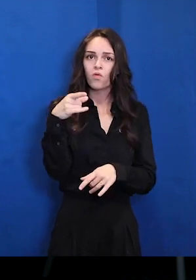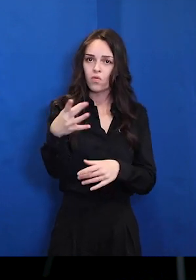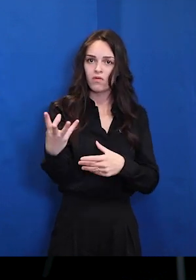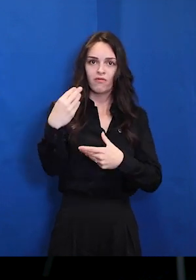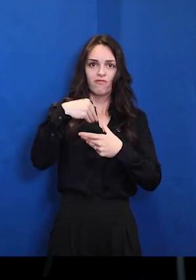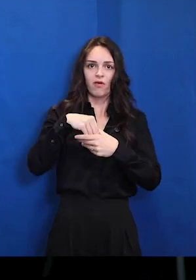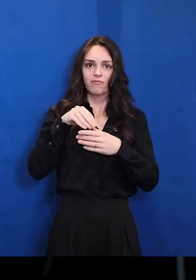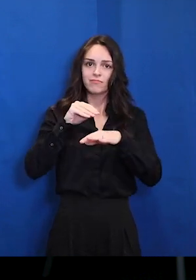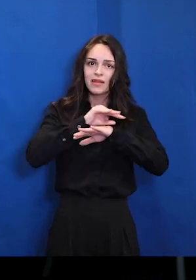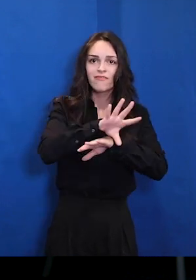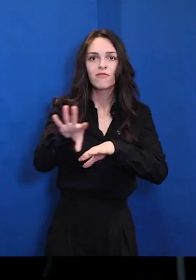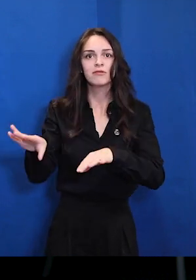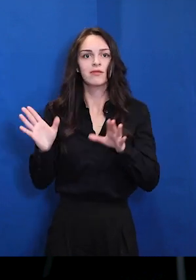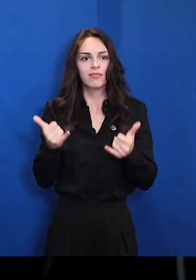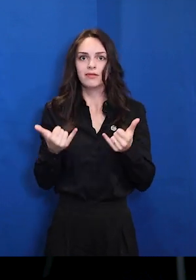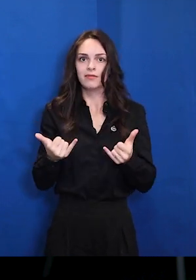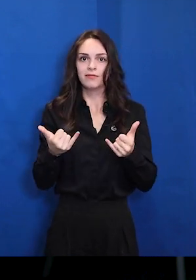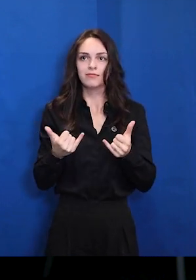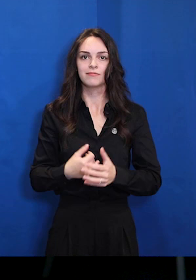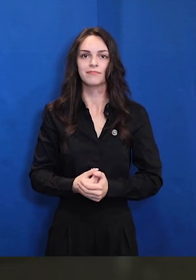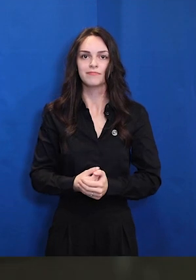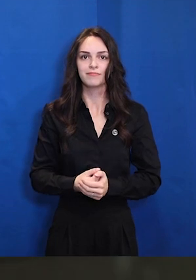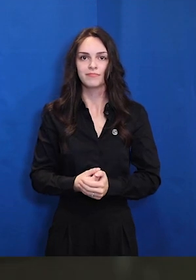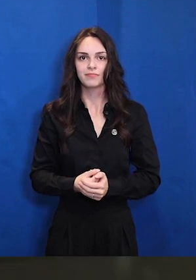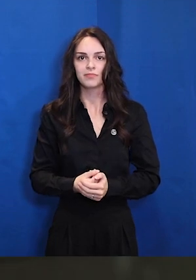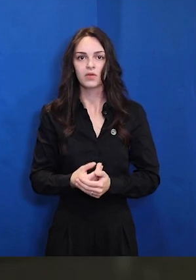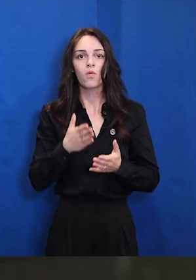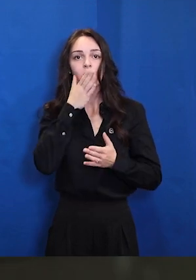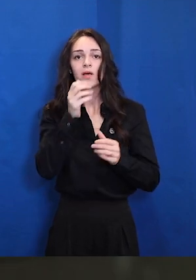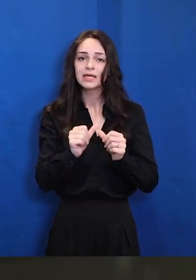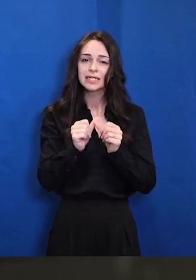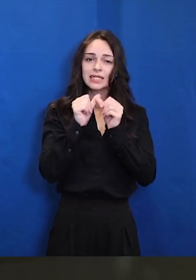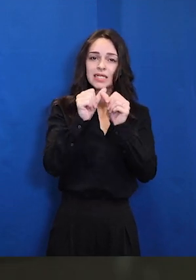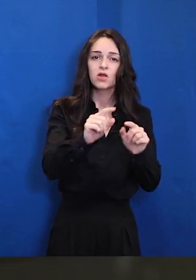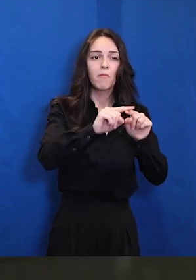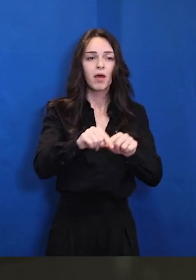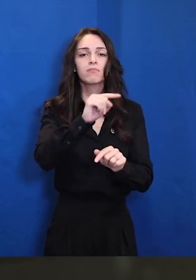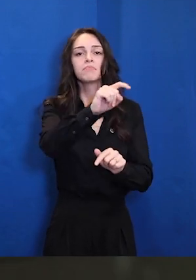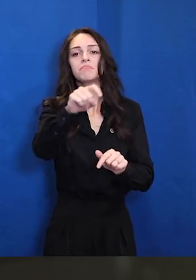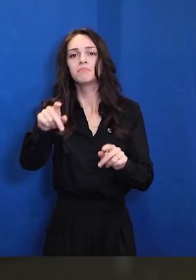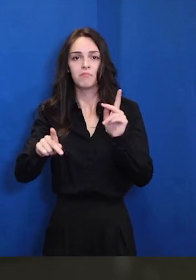to this monumental moment in our lives. Support won't end once we graduate, we will continue to